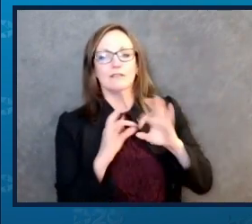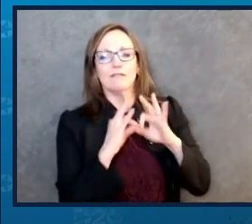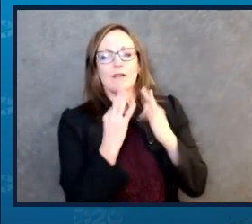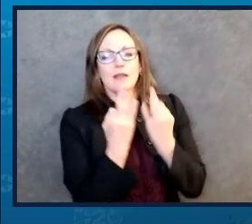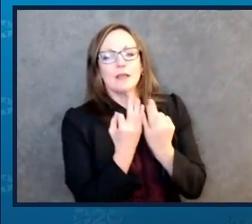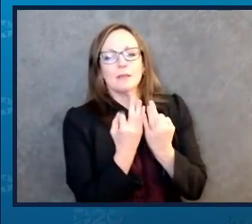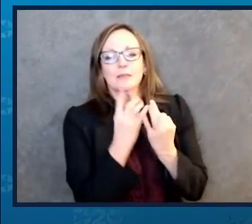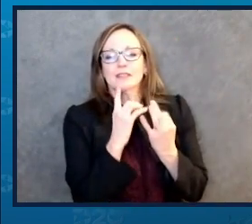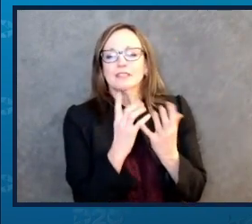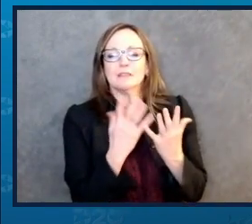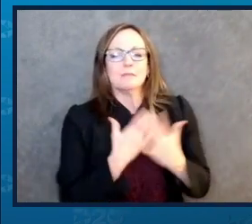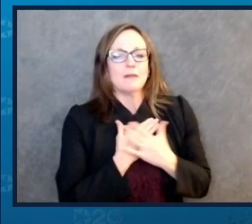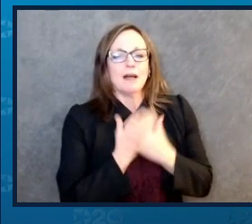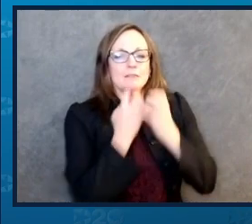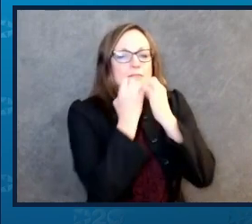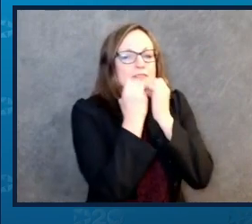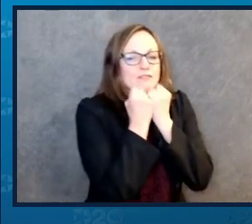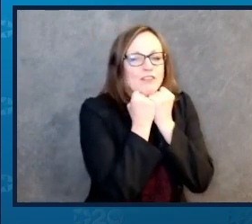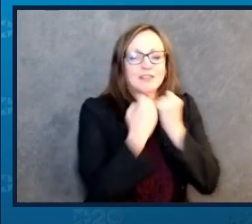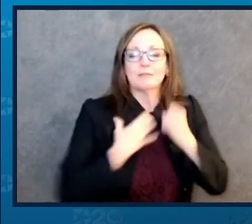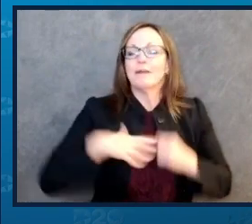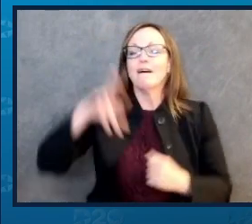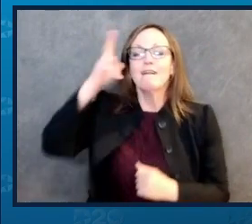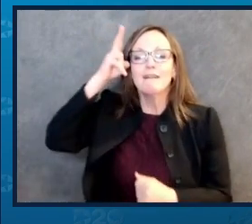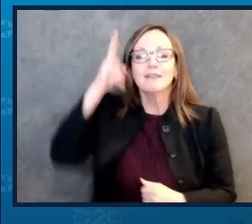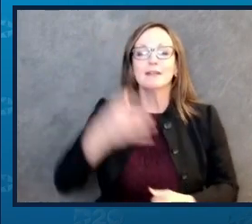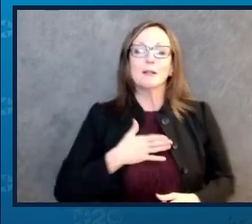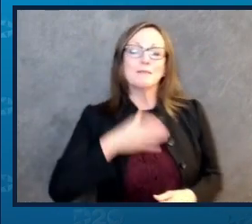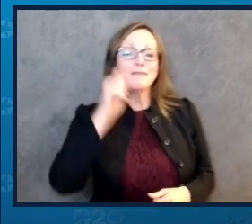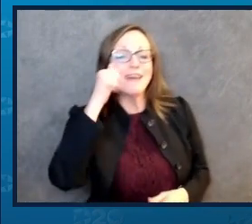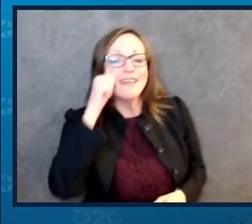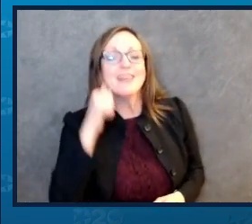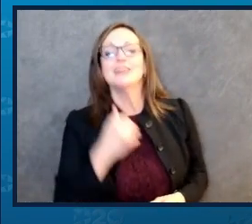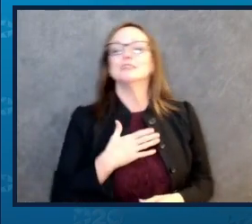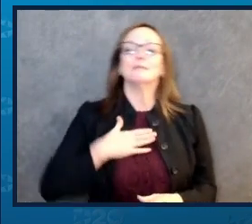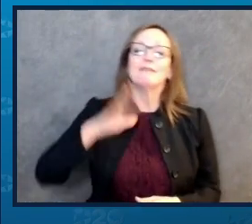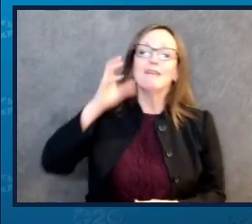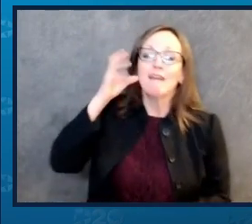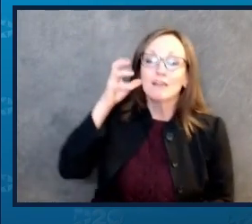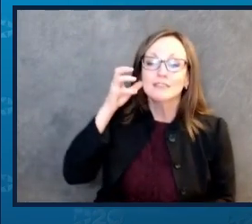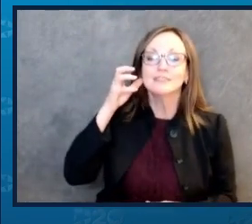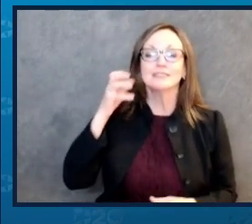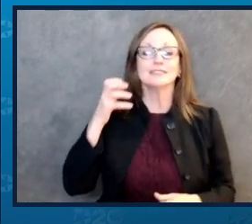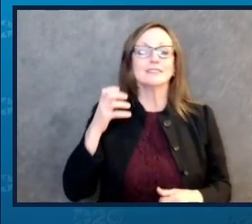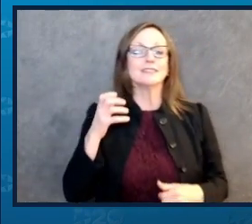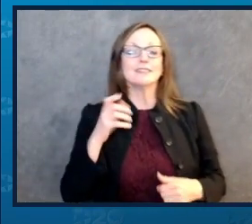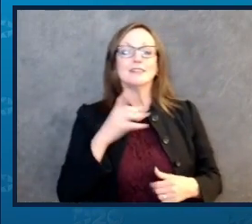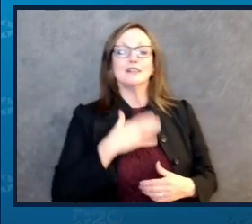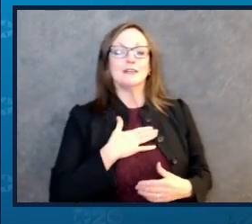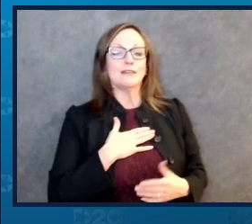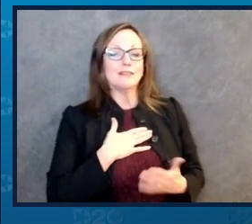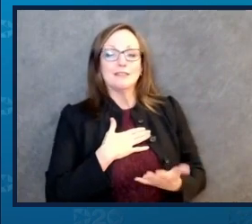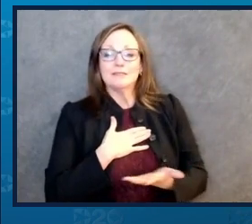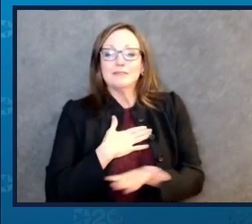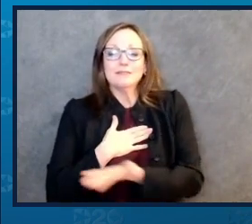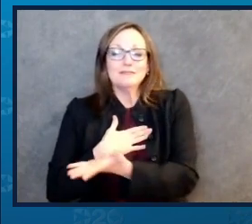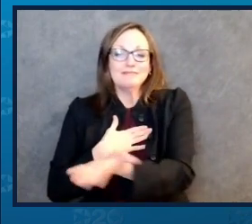FAMILY IS MY UNCLES, MY AUNTS, FAMILY IS MRS. SHELTON, MY